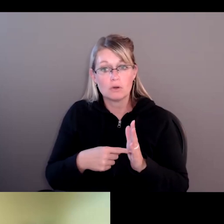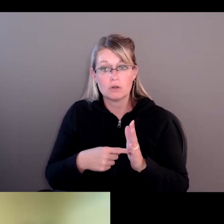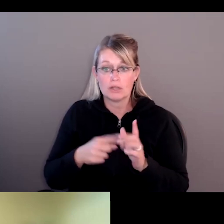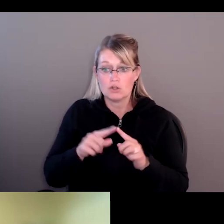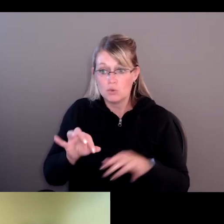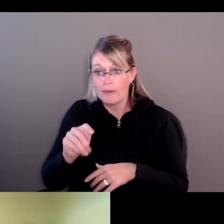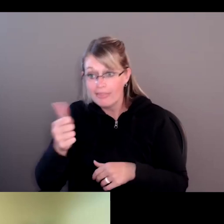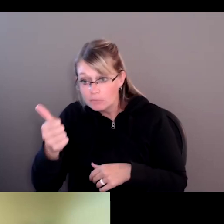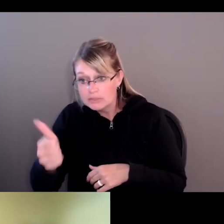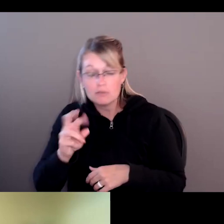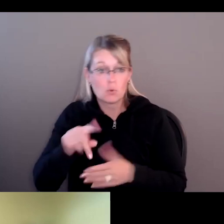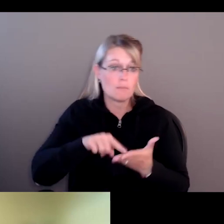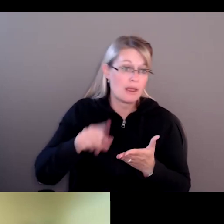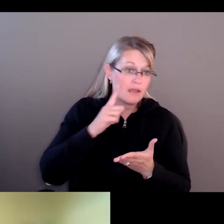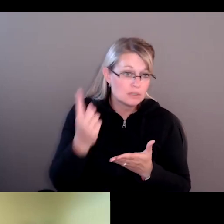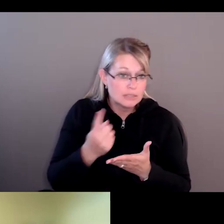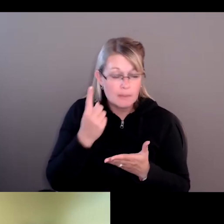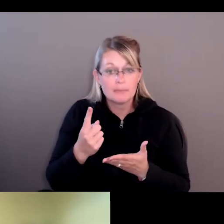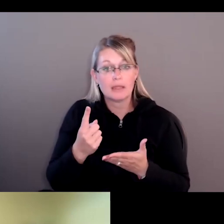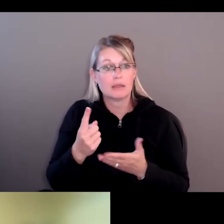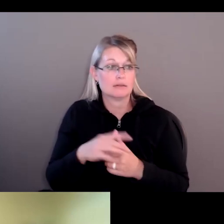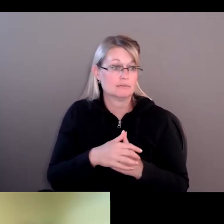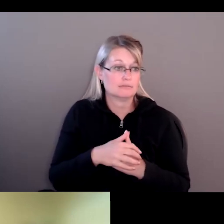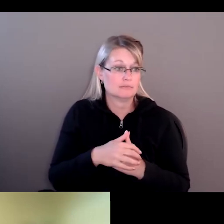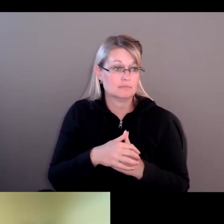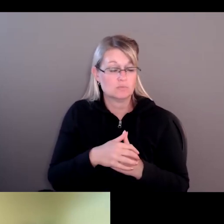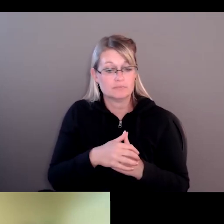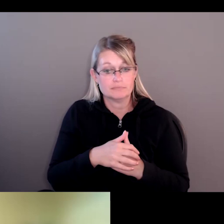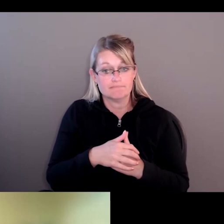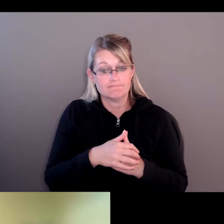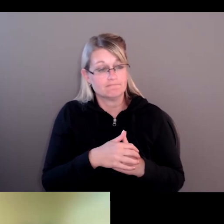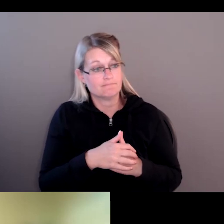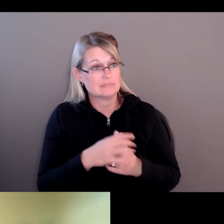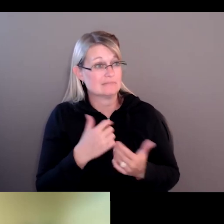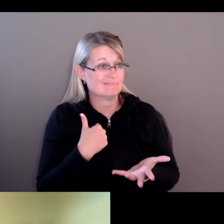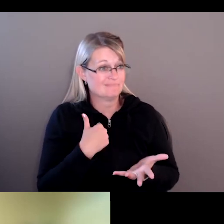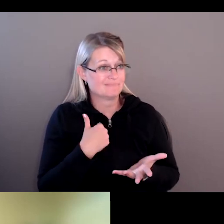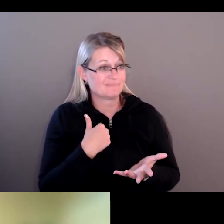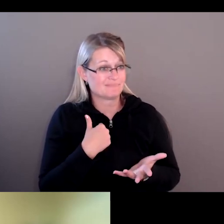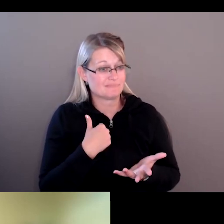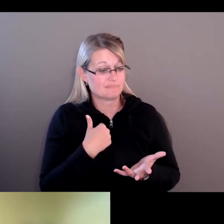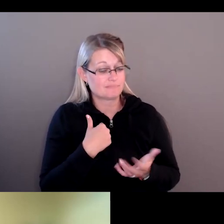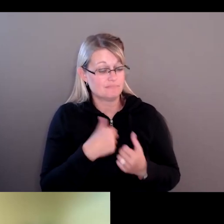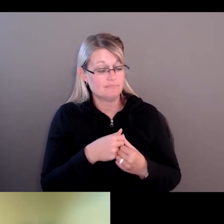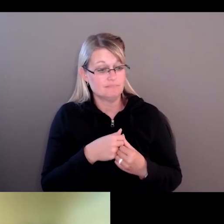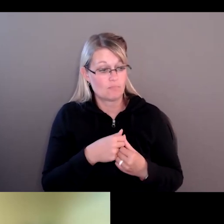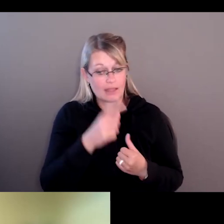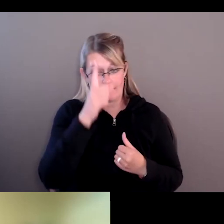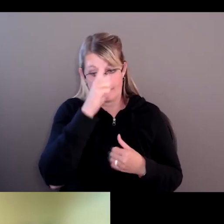or pay behind a pay wall. >> I think the availability